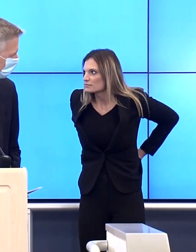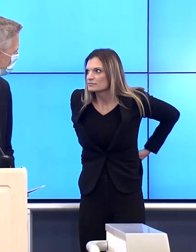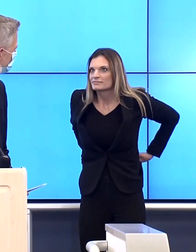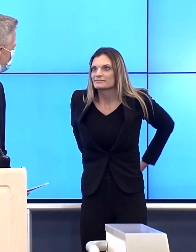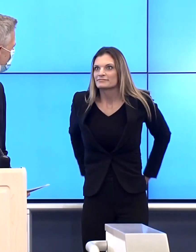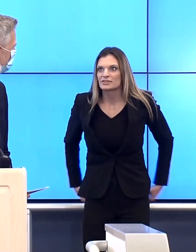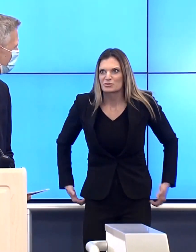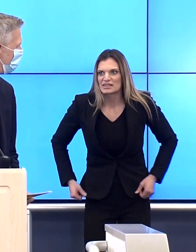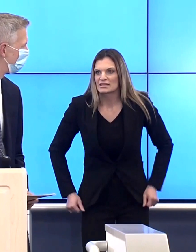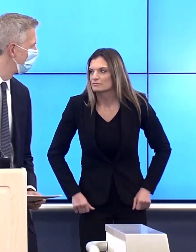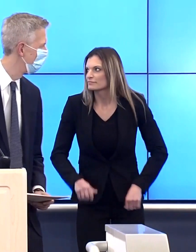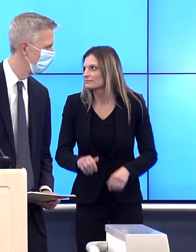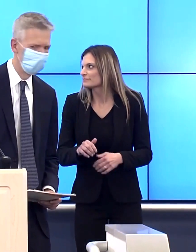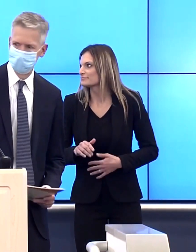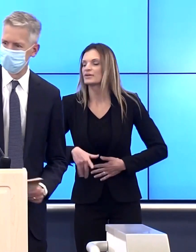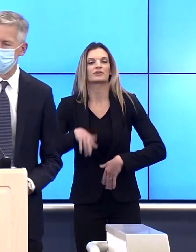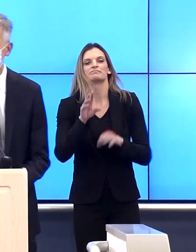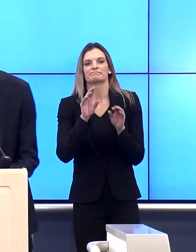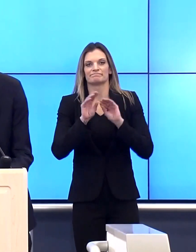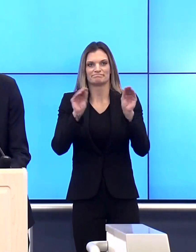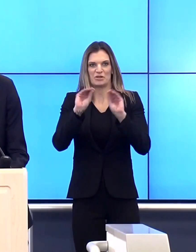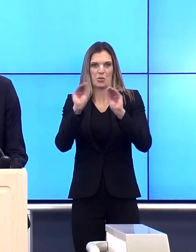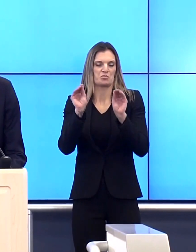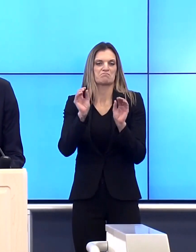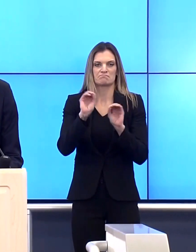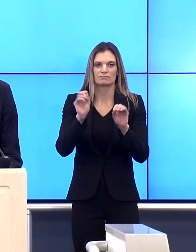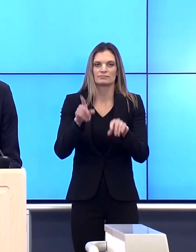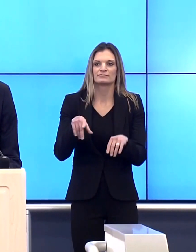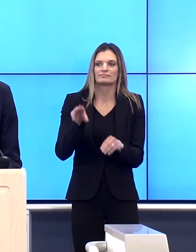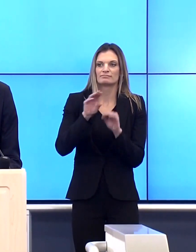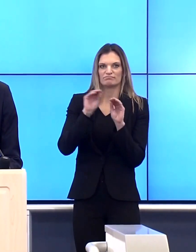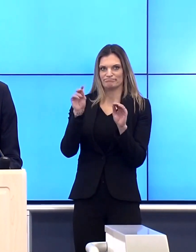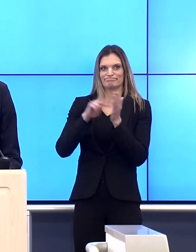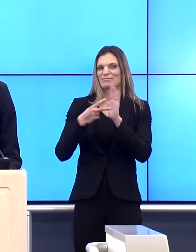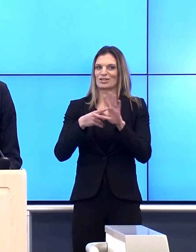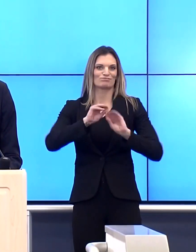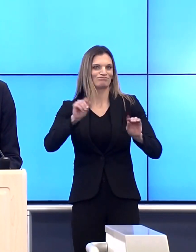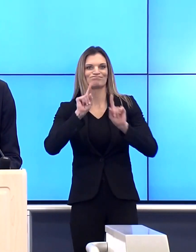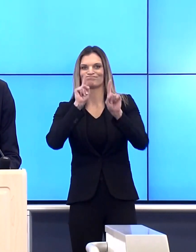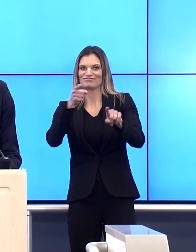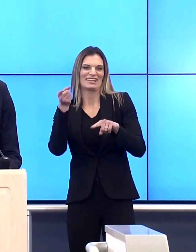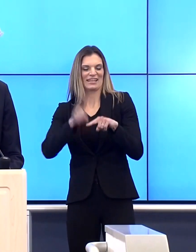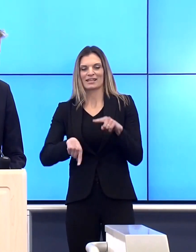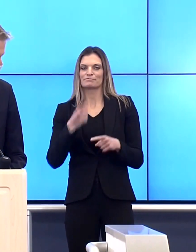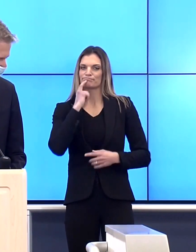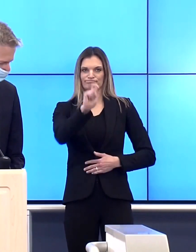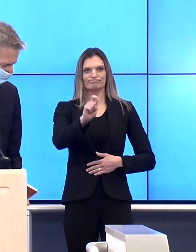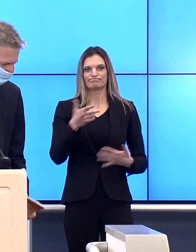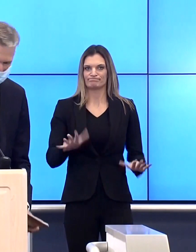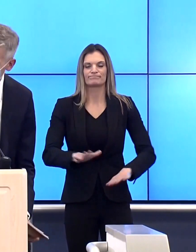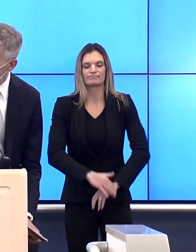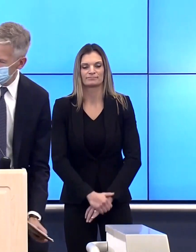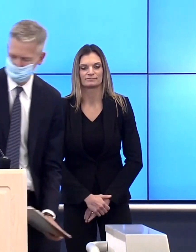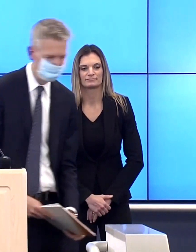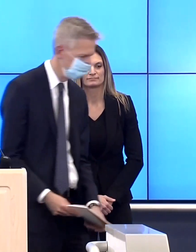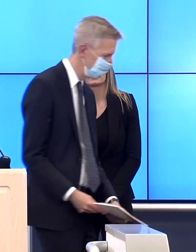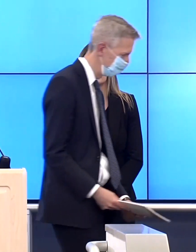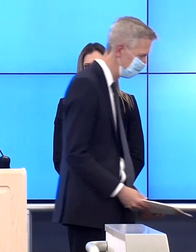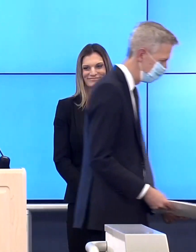TO ANSWER THAT ONE FOR YOU. >> NO ATTENDANCE WILL MEAN NO NO ATTENDANCE WILL MEAN NO ATTENDANCE. ATTENDANCE. SORRY. SORRY. NO ATTENDANCE WILL MEAN NO